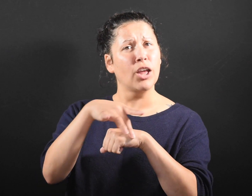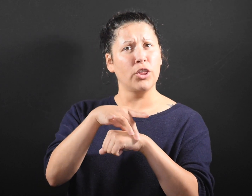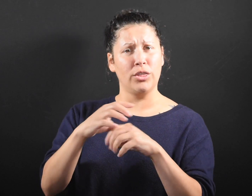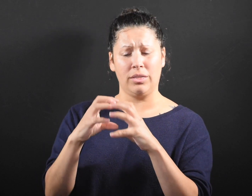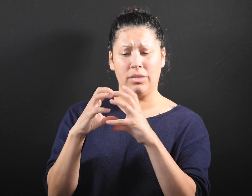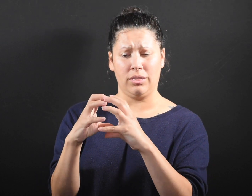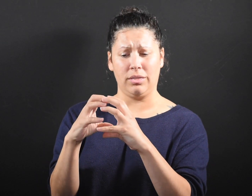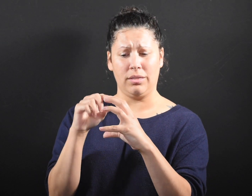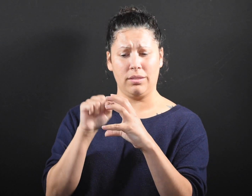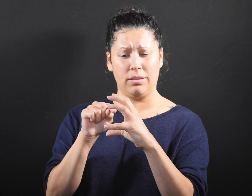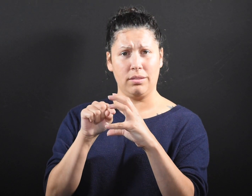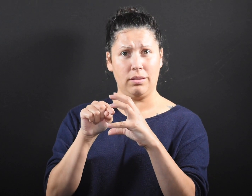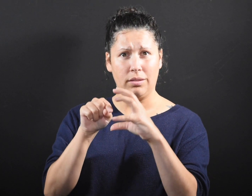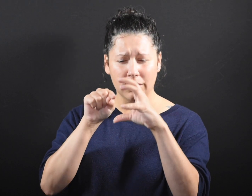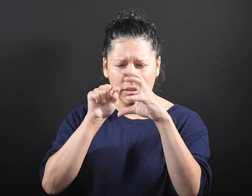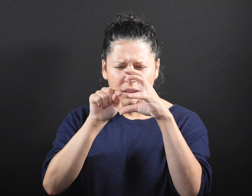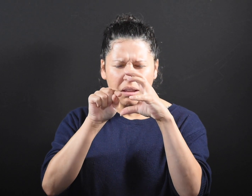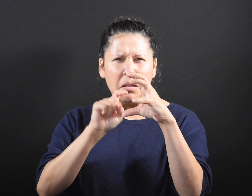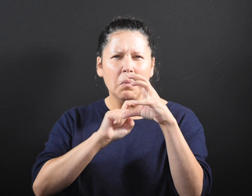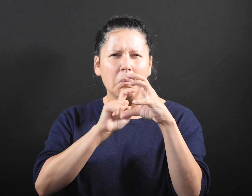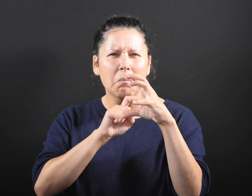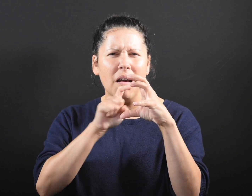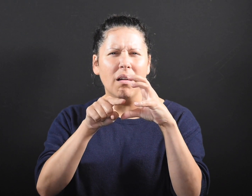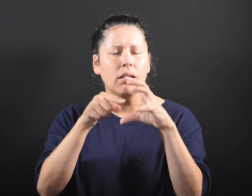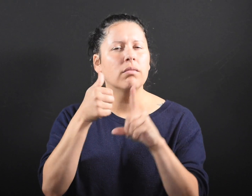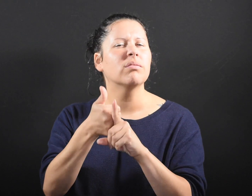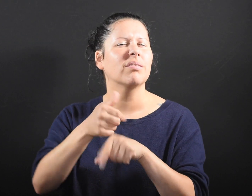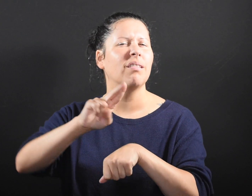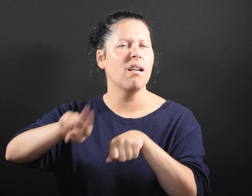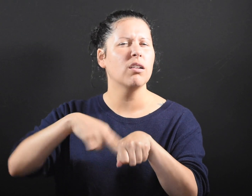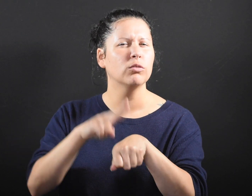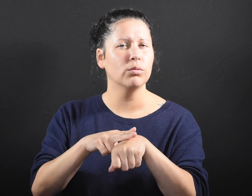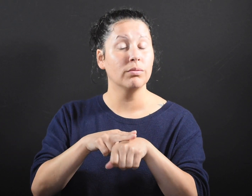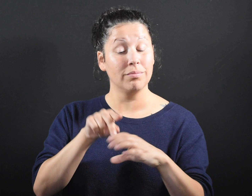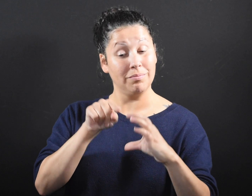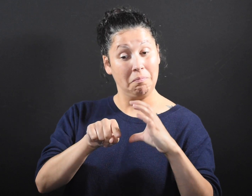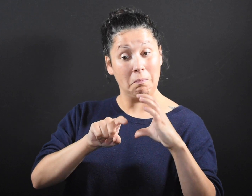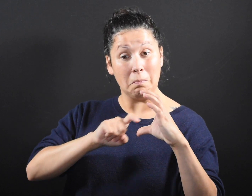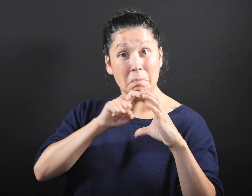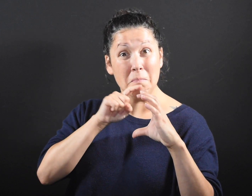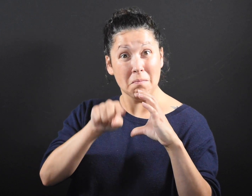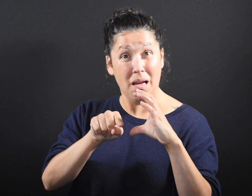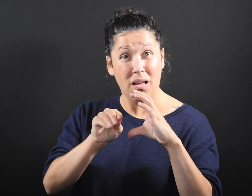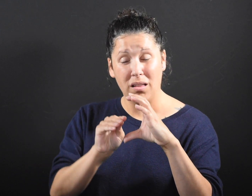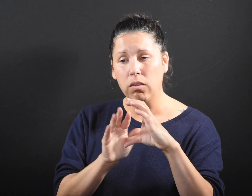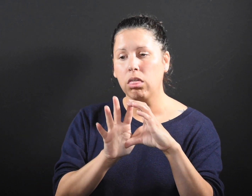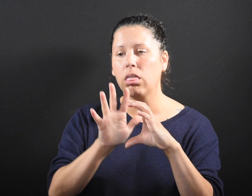Metals are found naturally in the Earth's crust. They also are released into our